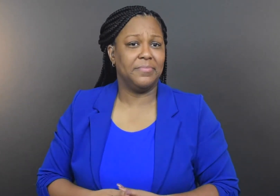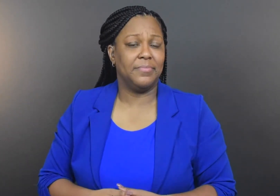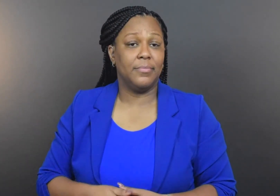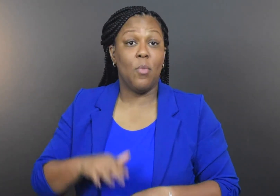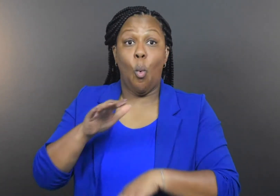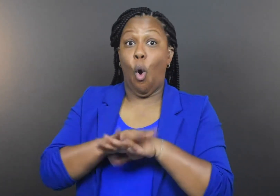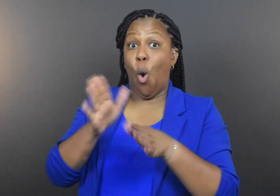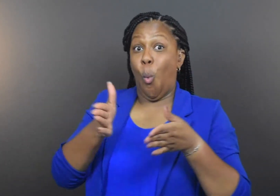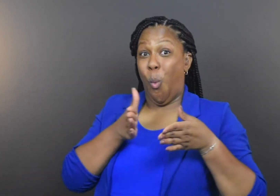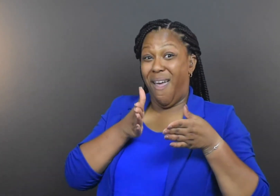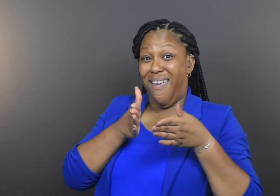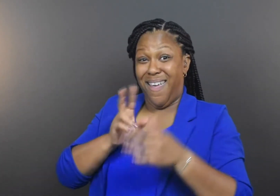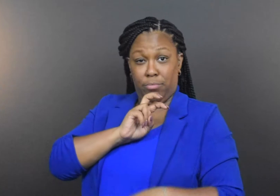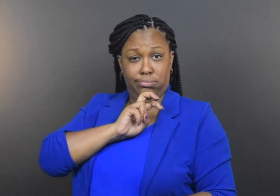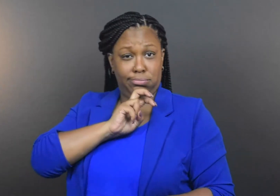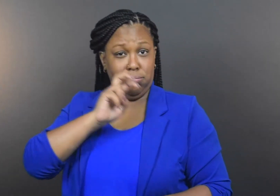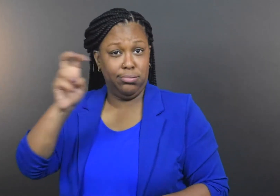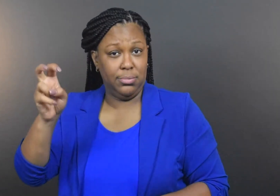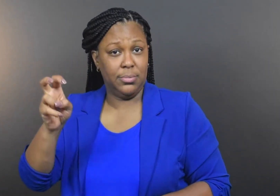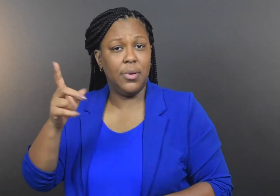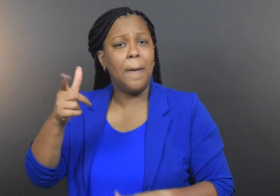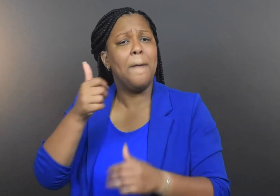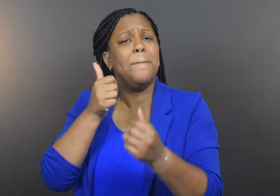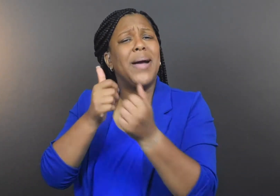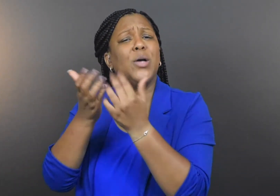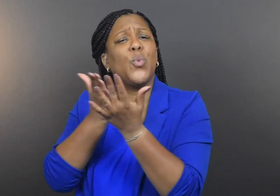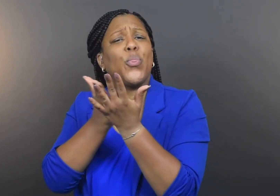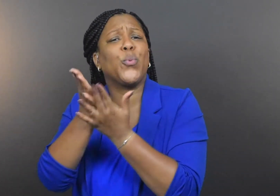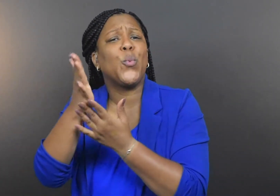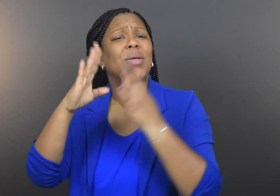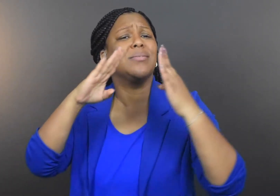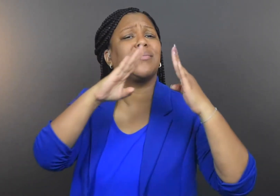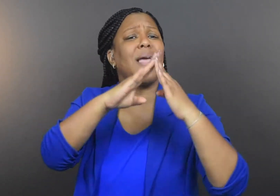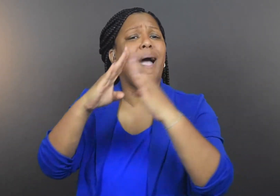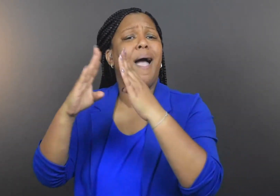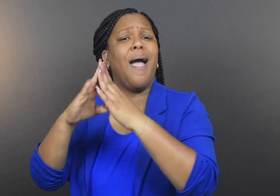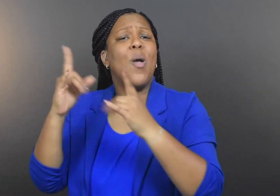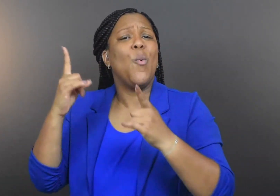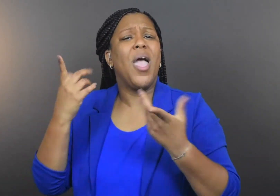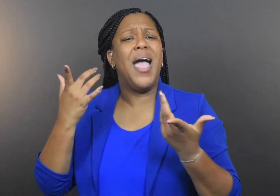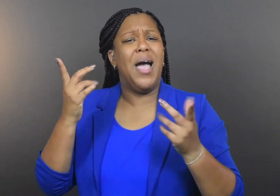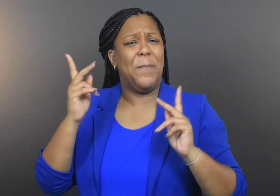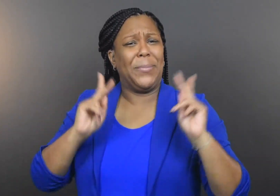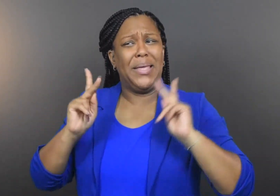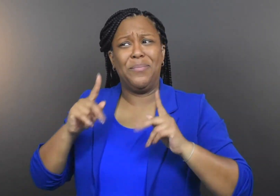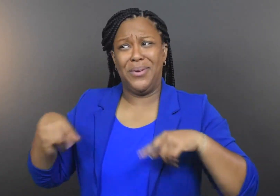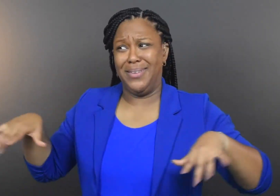On her way, she passed through towns where hardly anyone wore a mask or physically distanced.